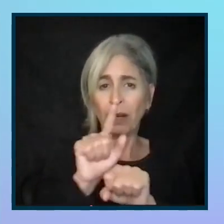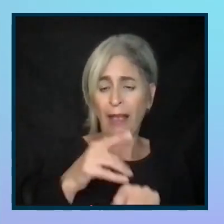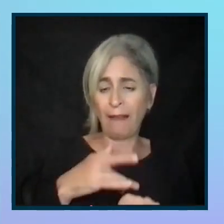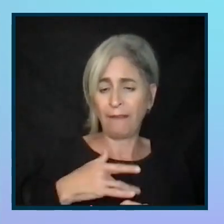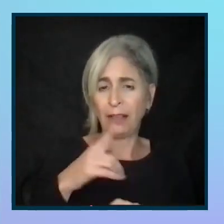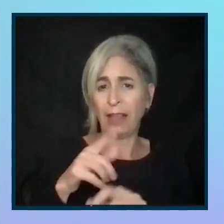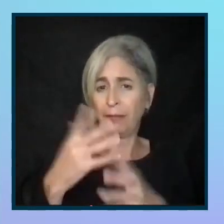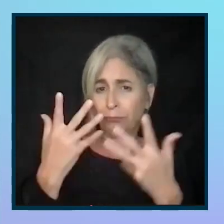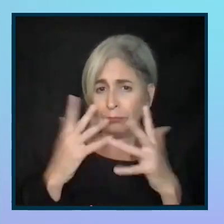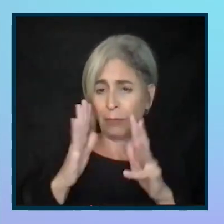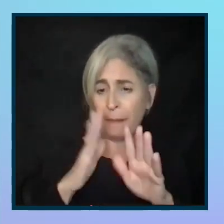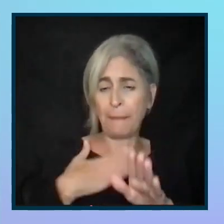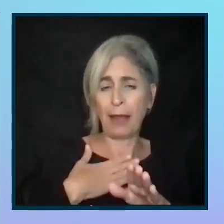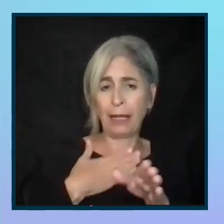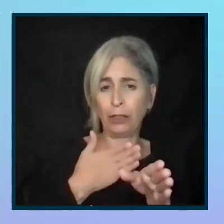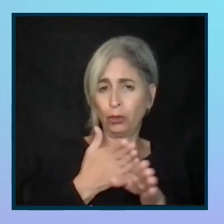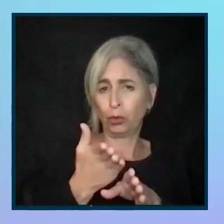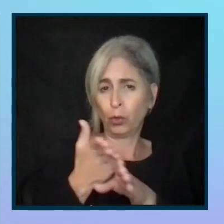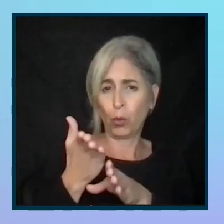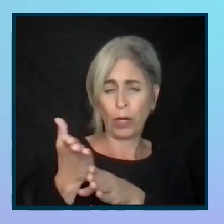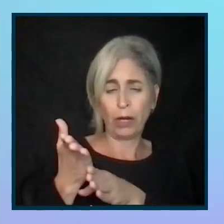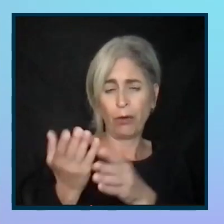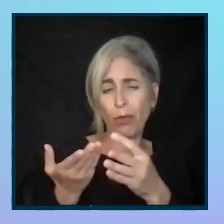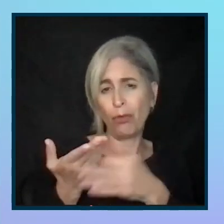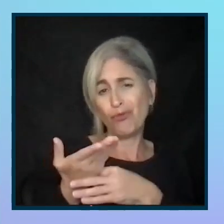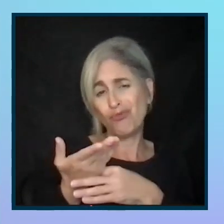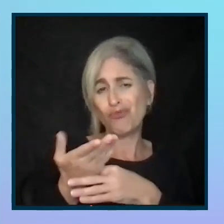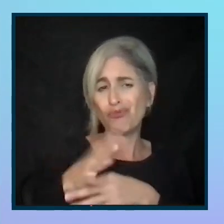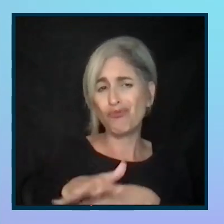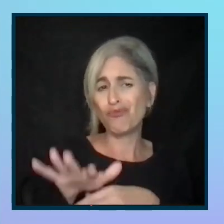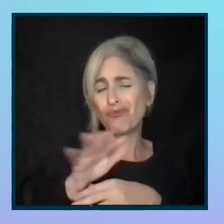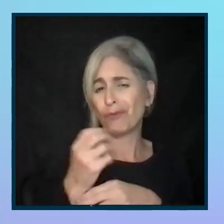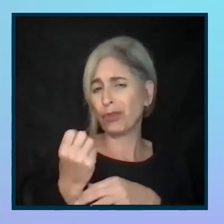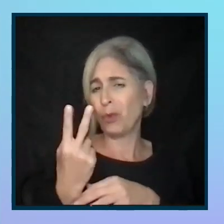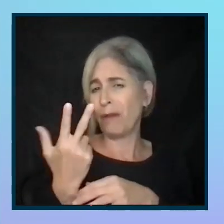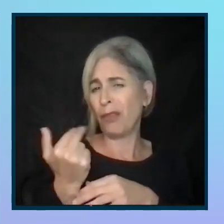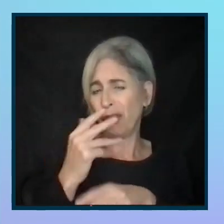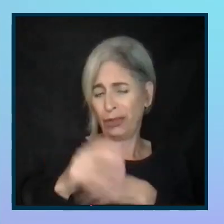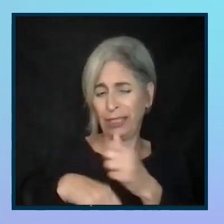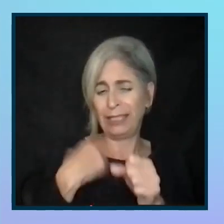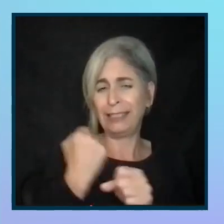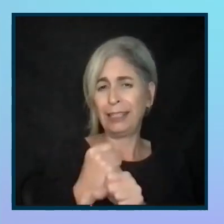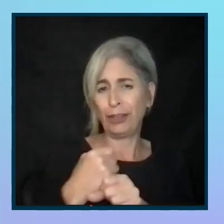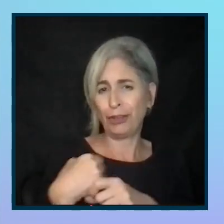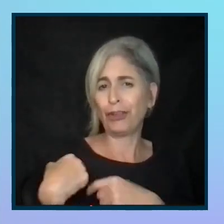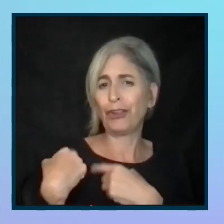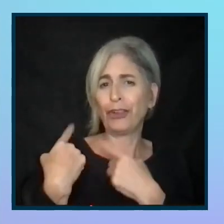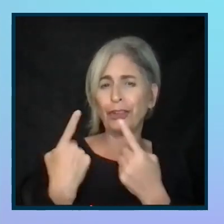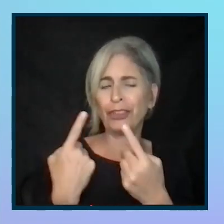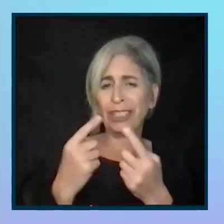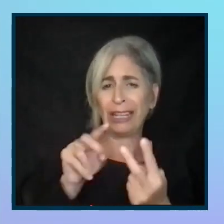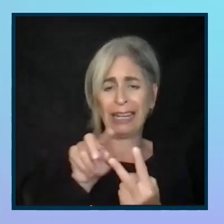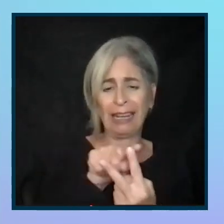I've done in my career over the last 12, 13 years, neither one of them feel like